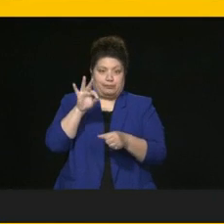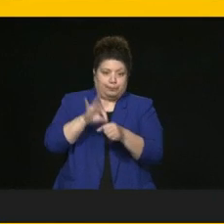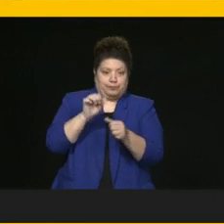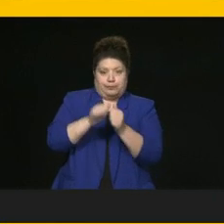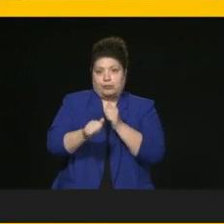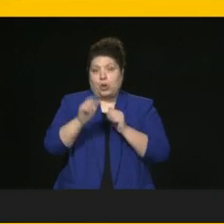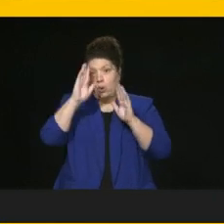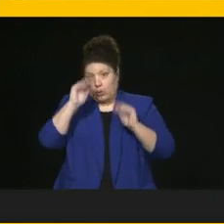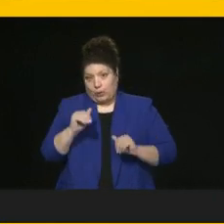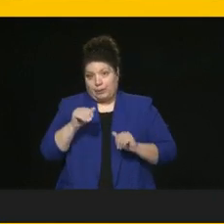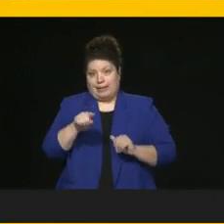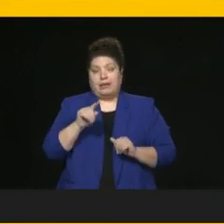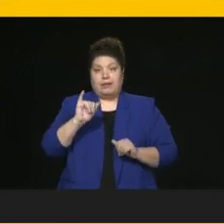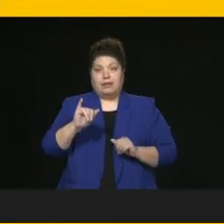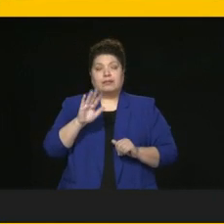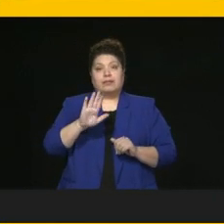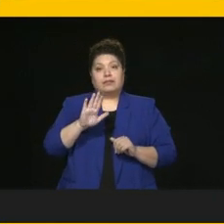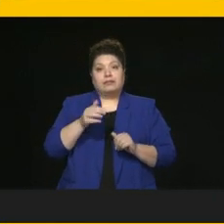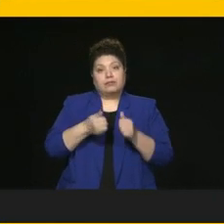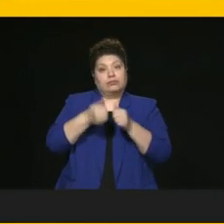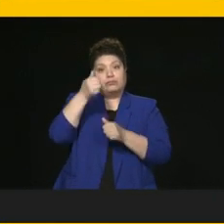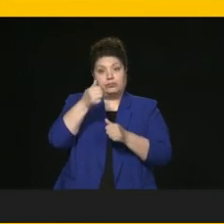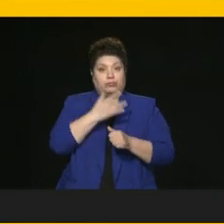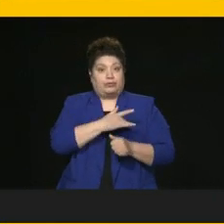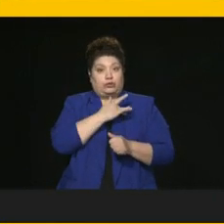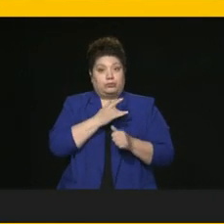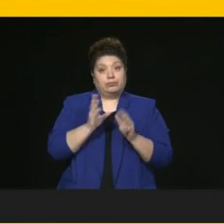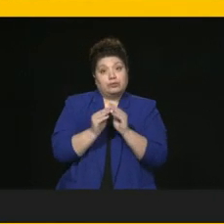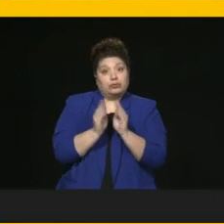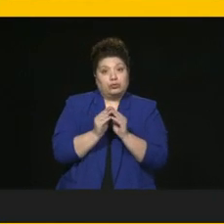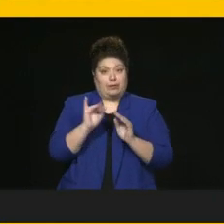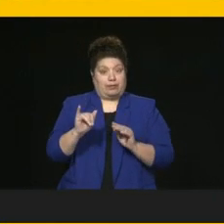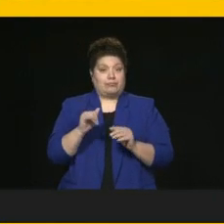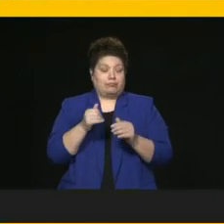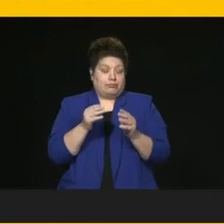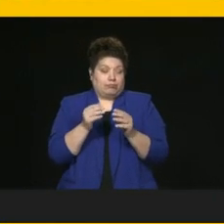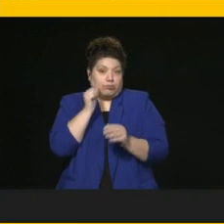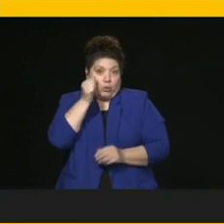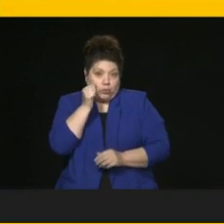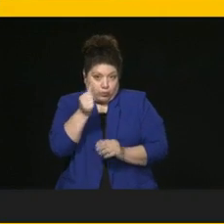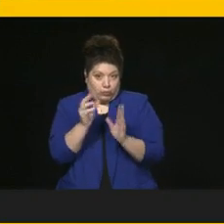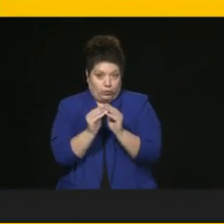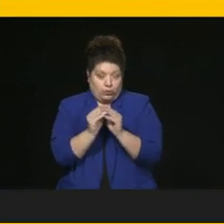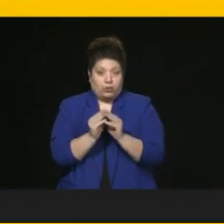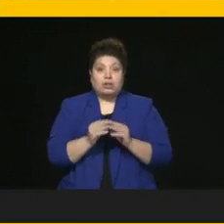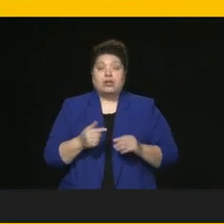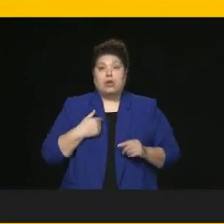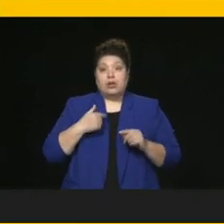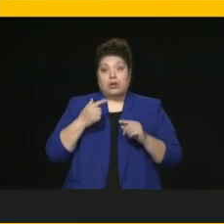COME TO A RESOLUTION ON QUICKLY AT THE FIRST MINISTERS' CALL